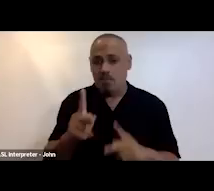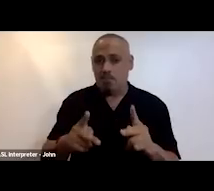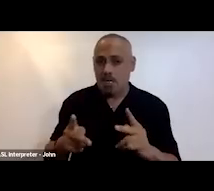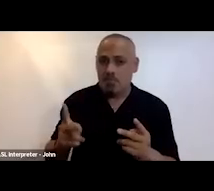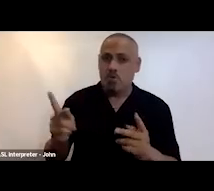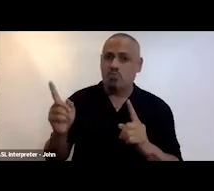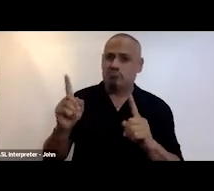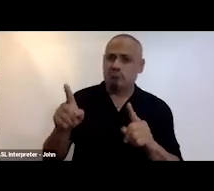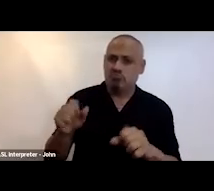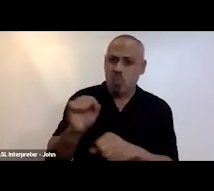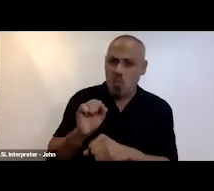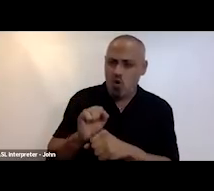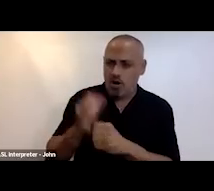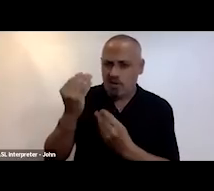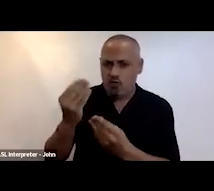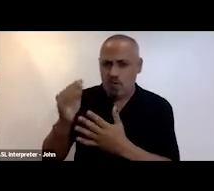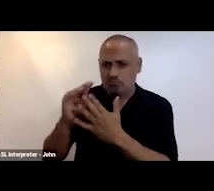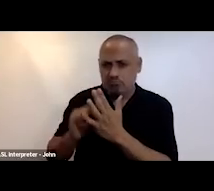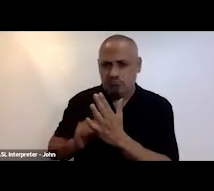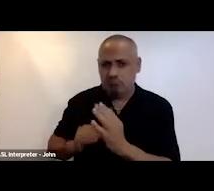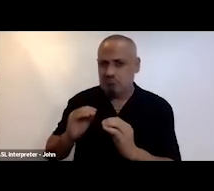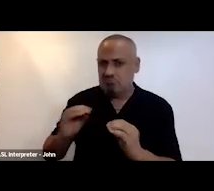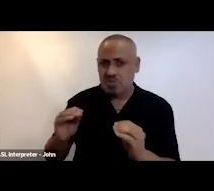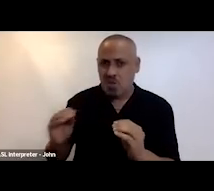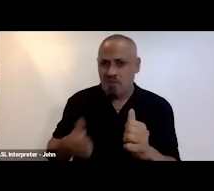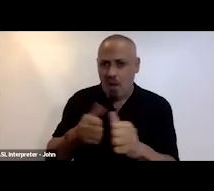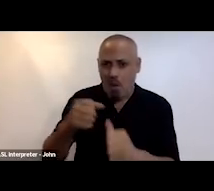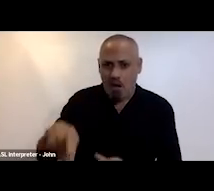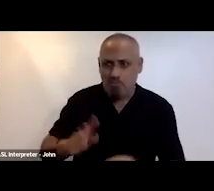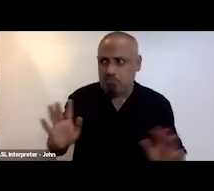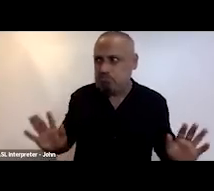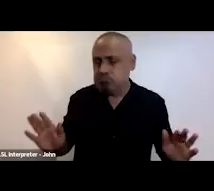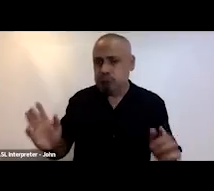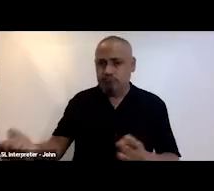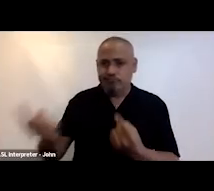and putting in the information, but no one's following up, no one's coming, no one's doing anything.